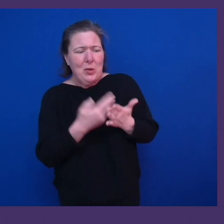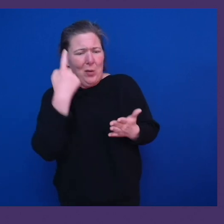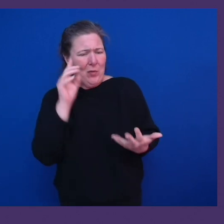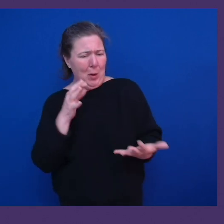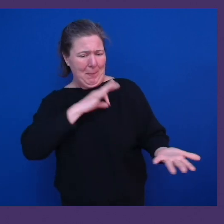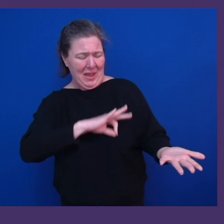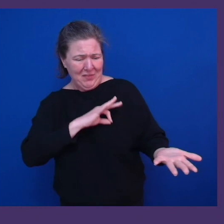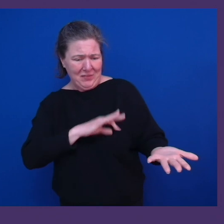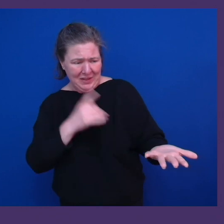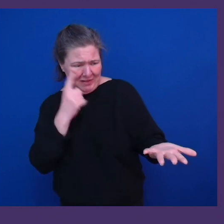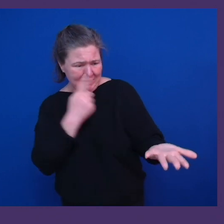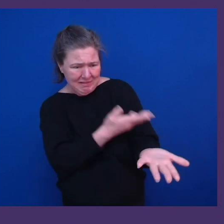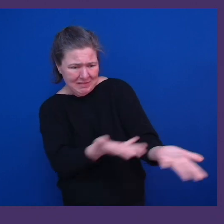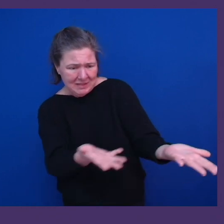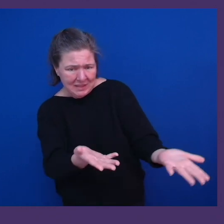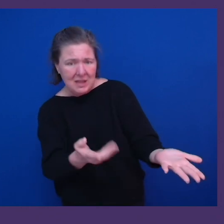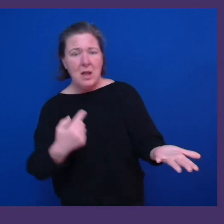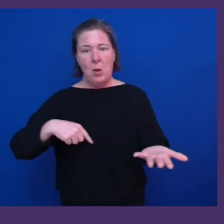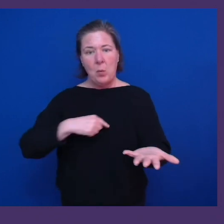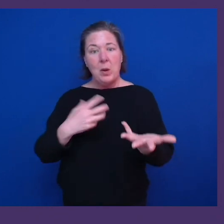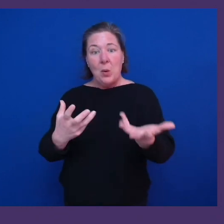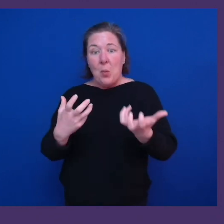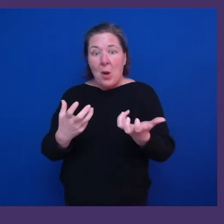out to our entire company to help them as an employee